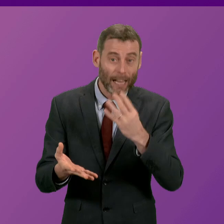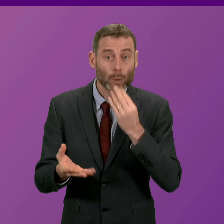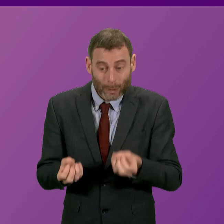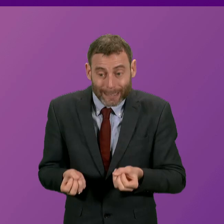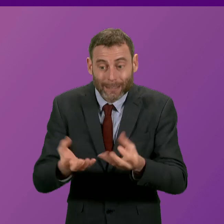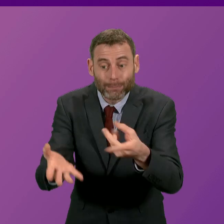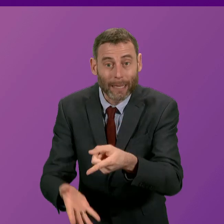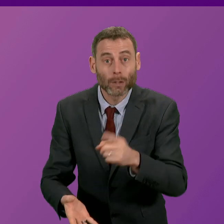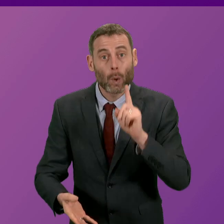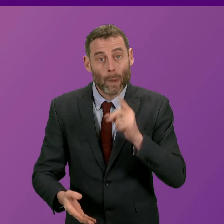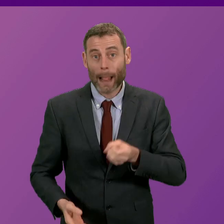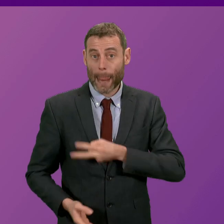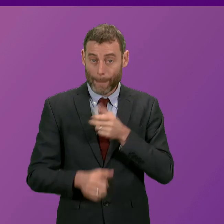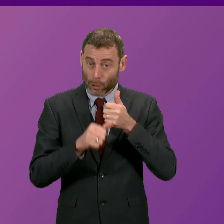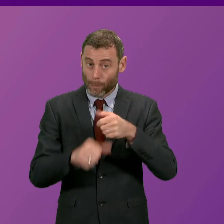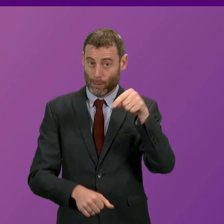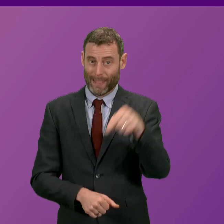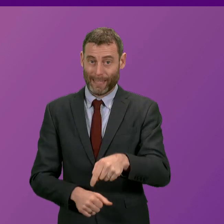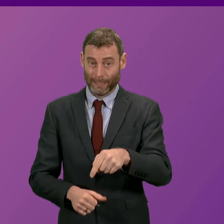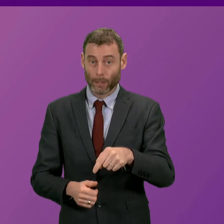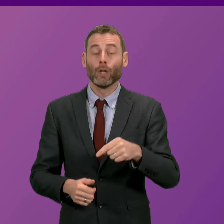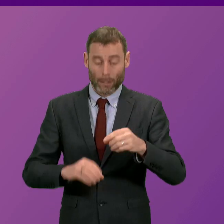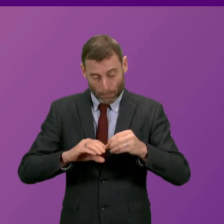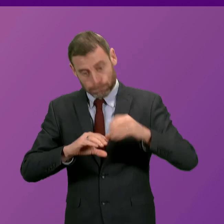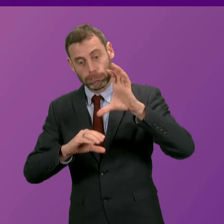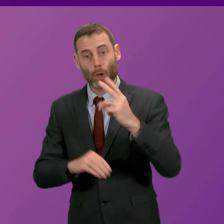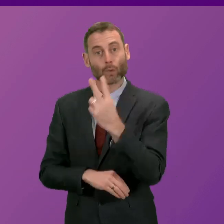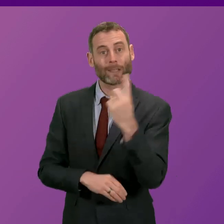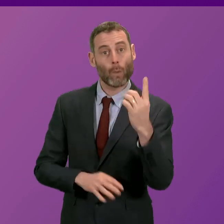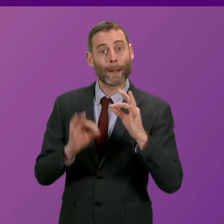budget to make sure that we can invest £21 billion in the national health service?